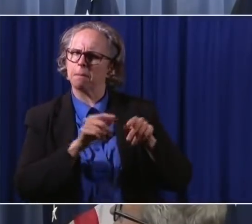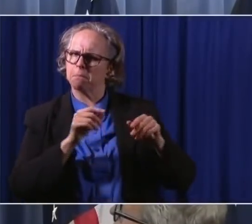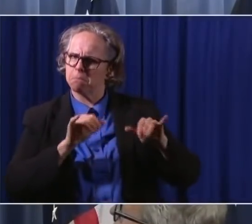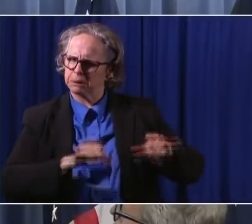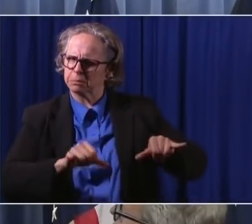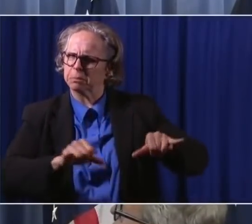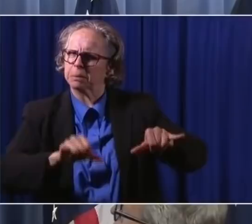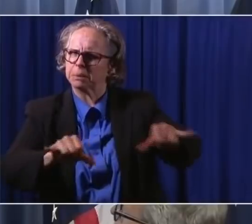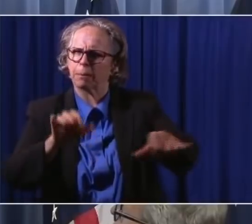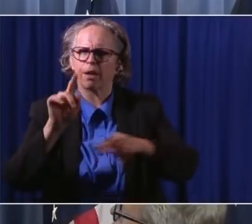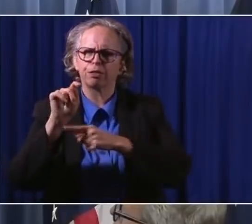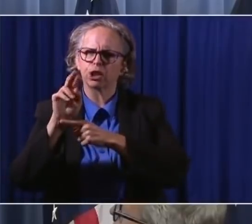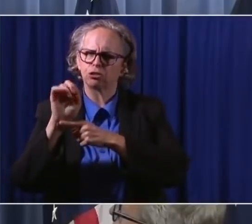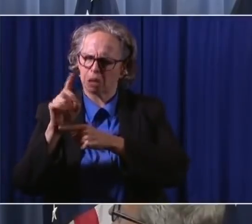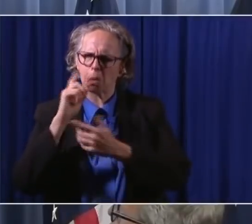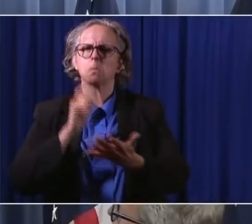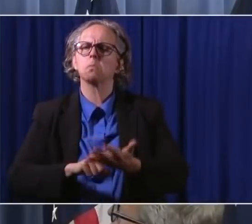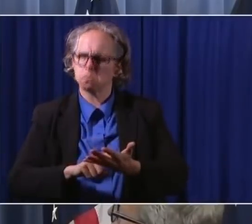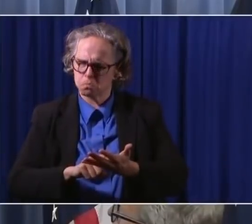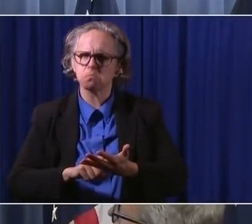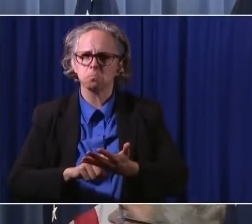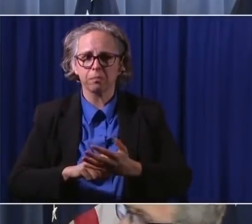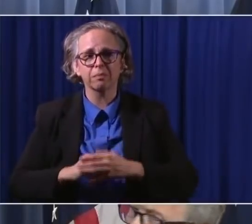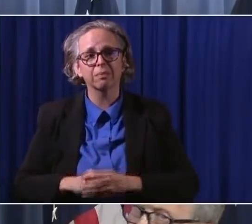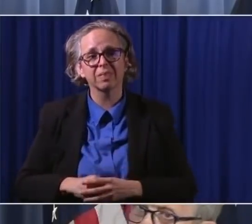YOU WILL SEE HERE SOME OF THE